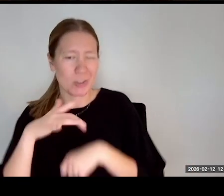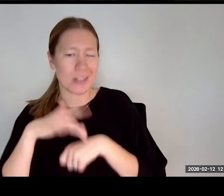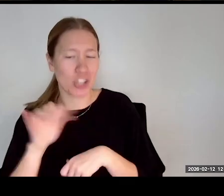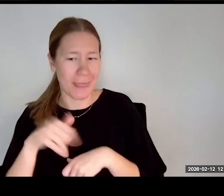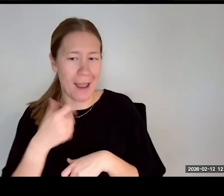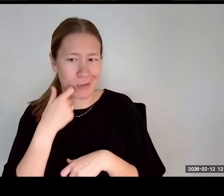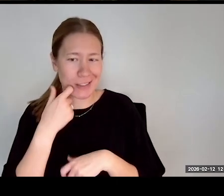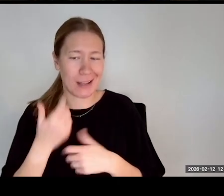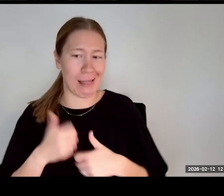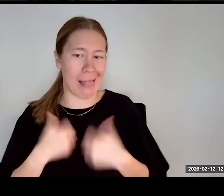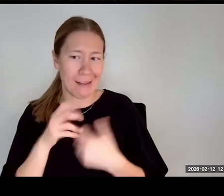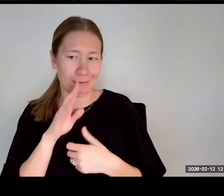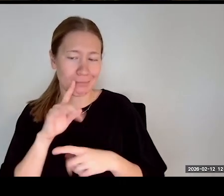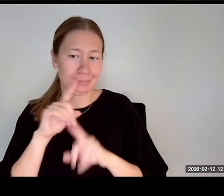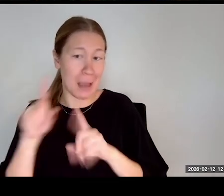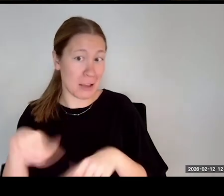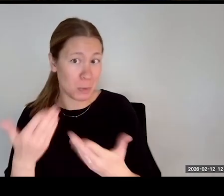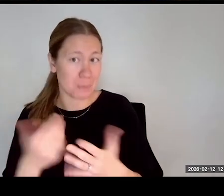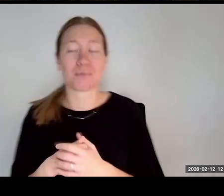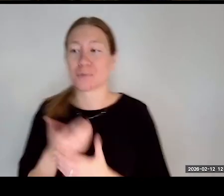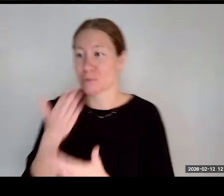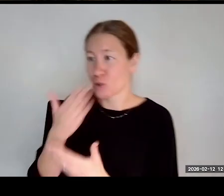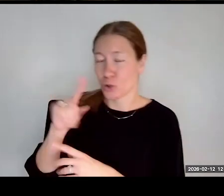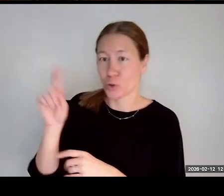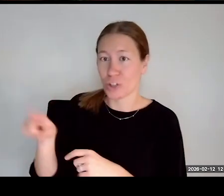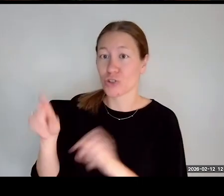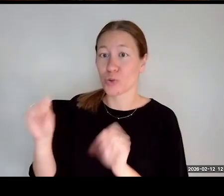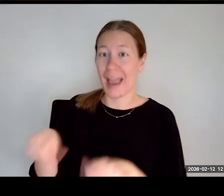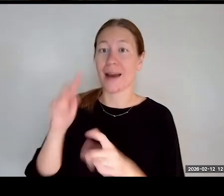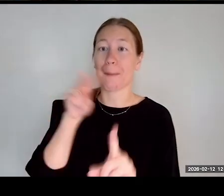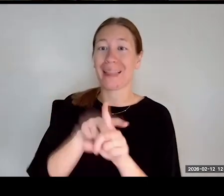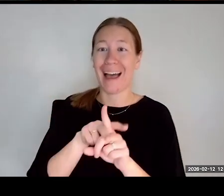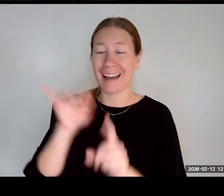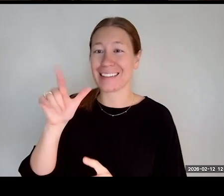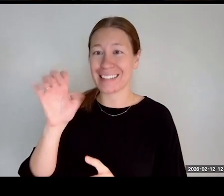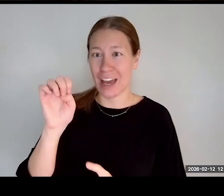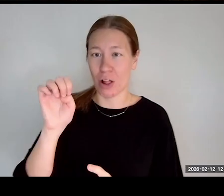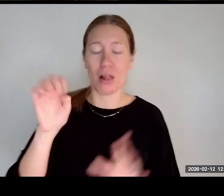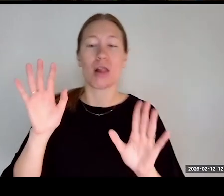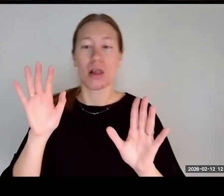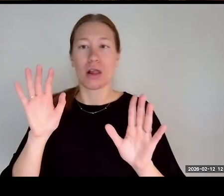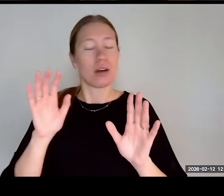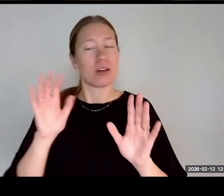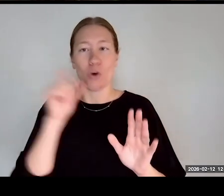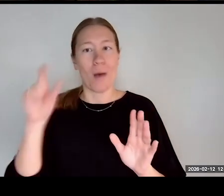So there's actually a different way to apply a title to a table rather than merging one cell right across the top.